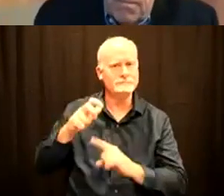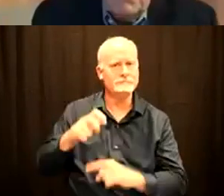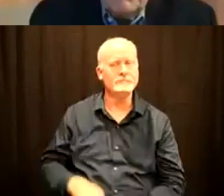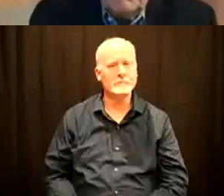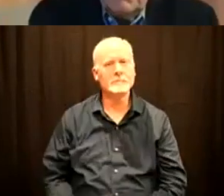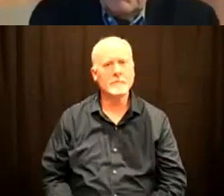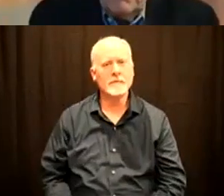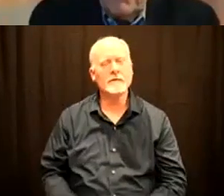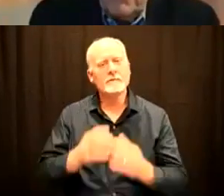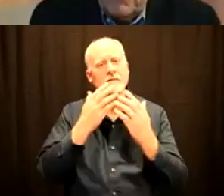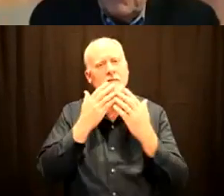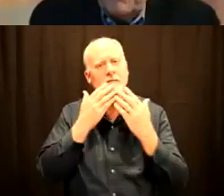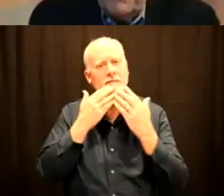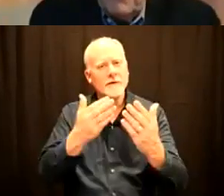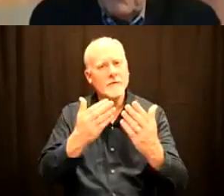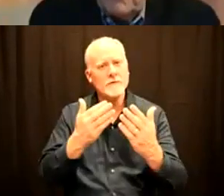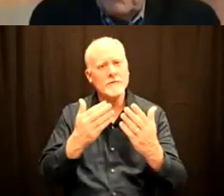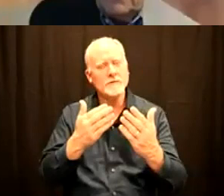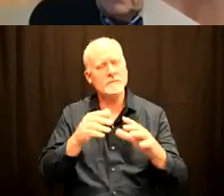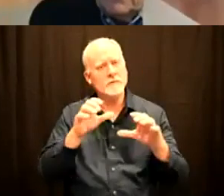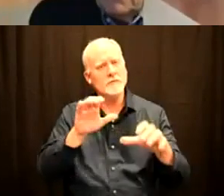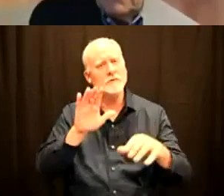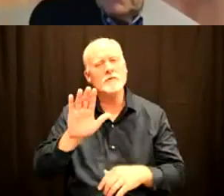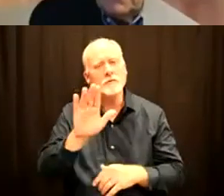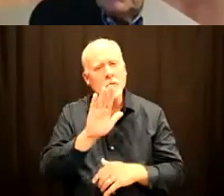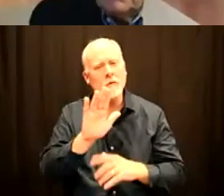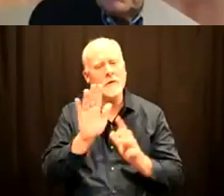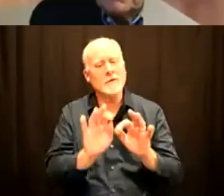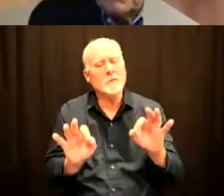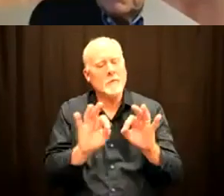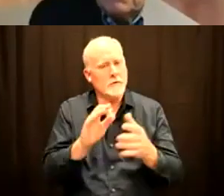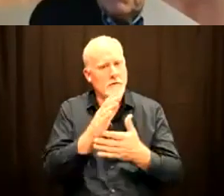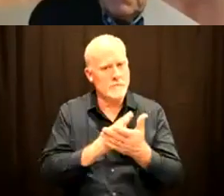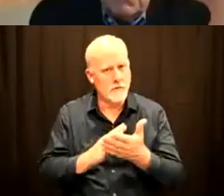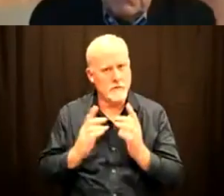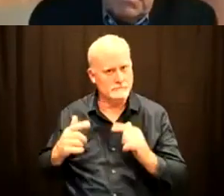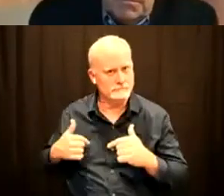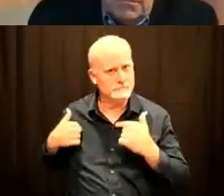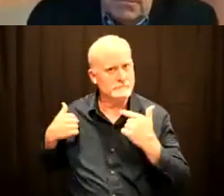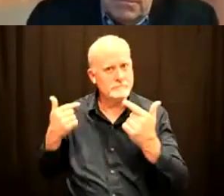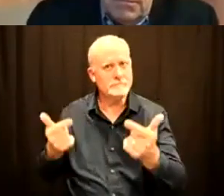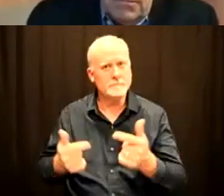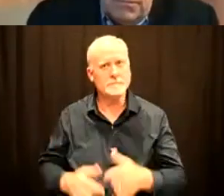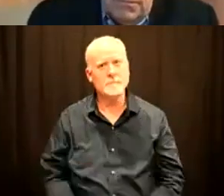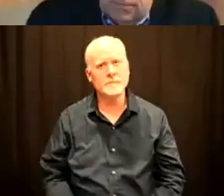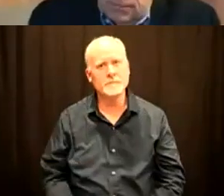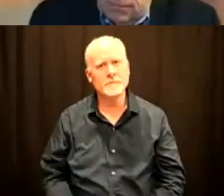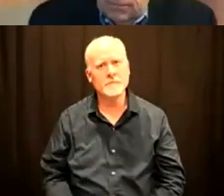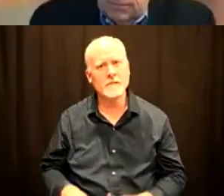thank you for doing your very important part throughout this process challenges remain for us